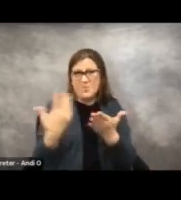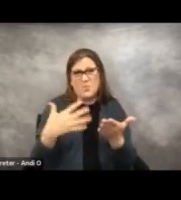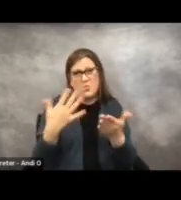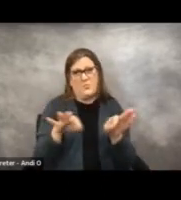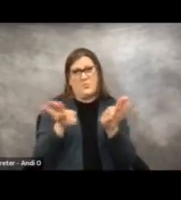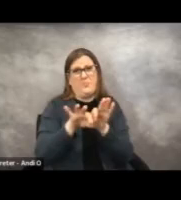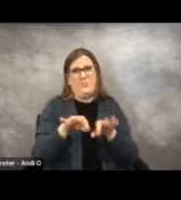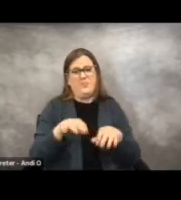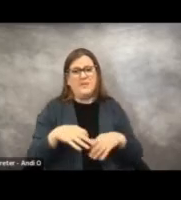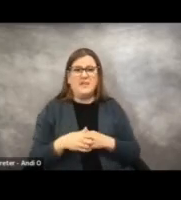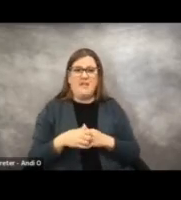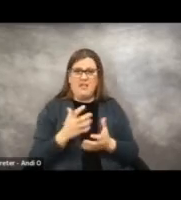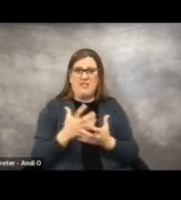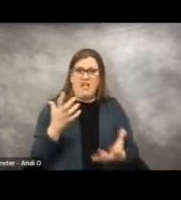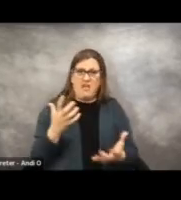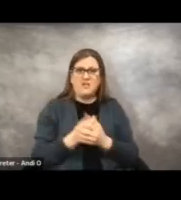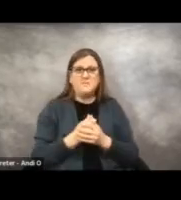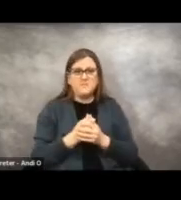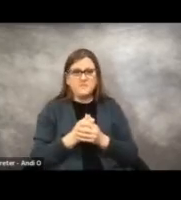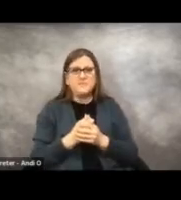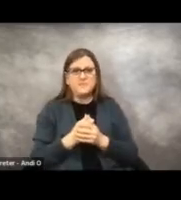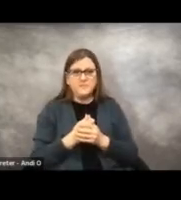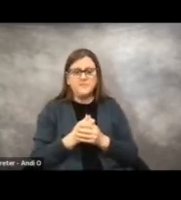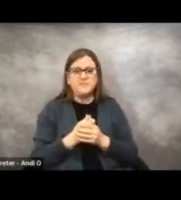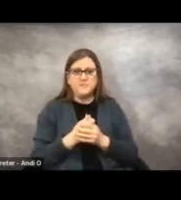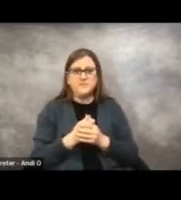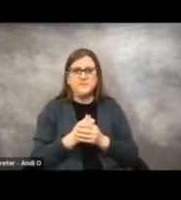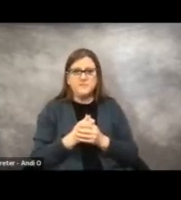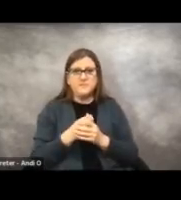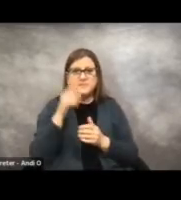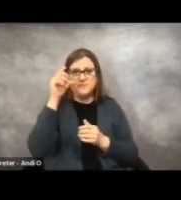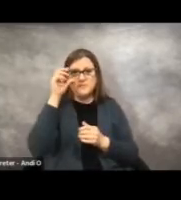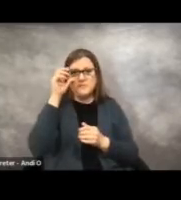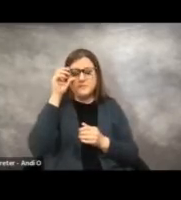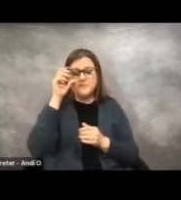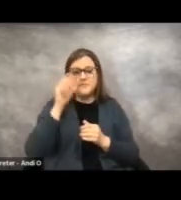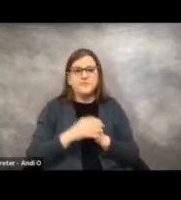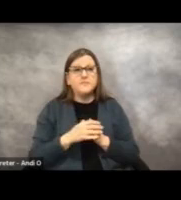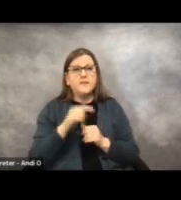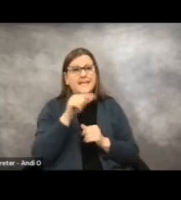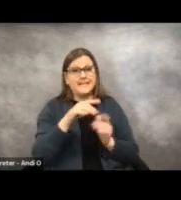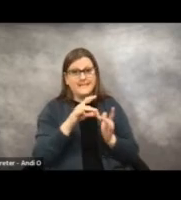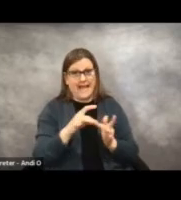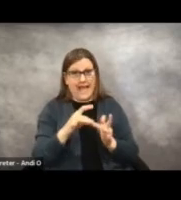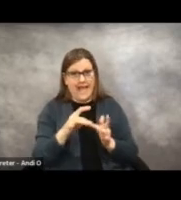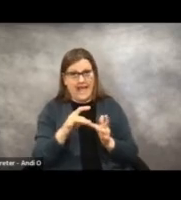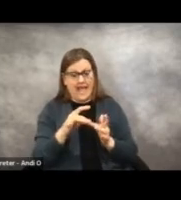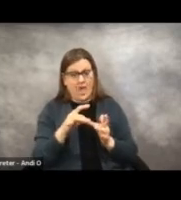Next slide please. This guide we believe will be a great way for